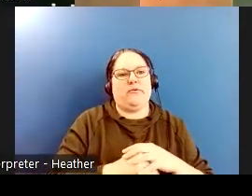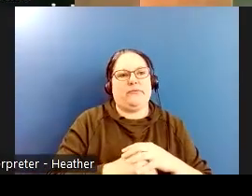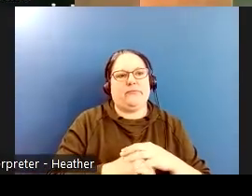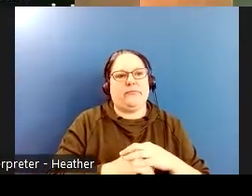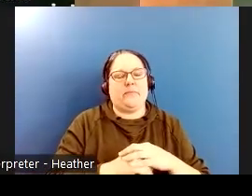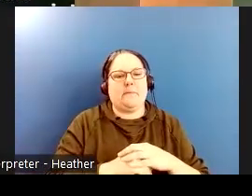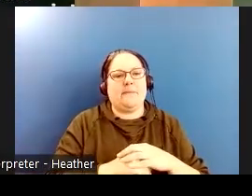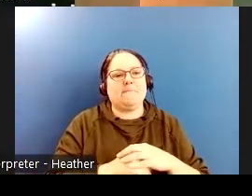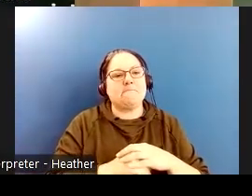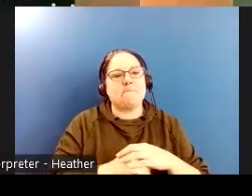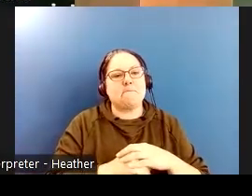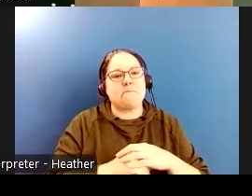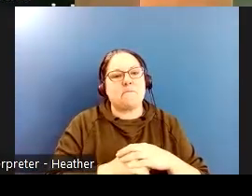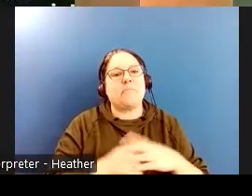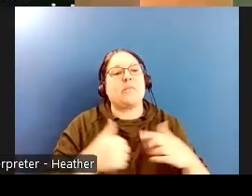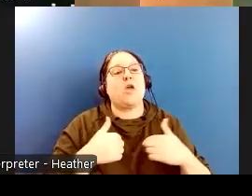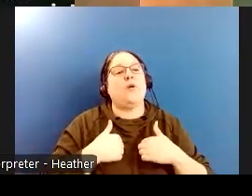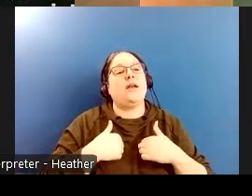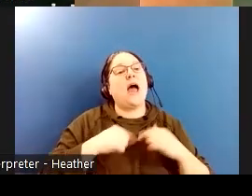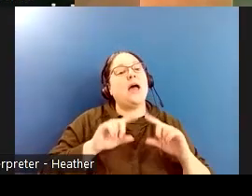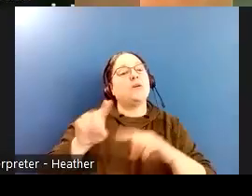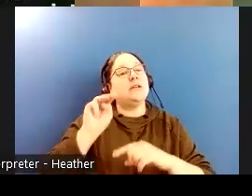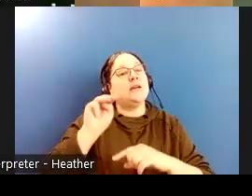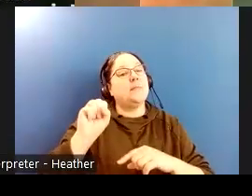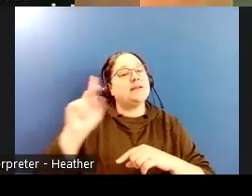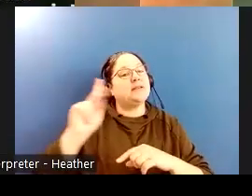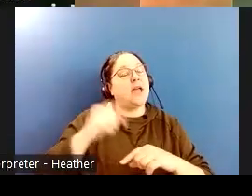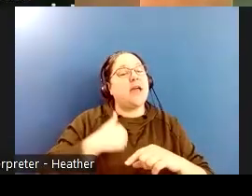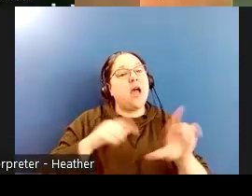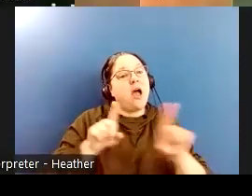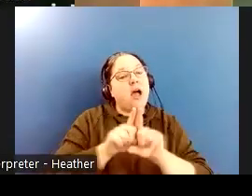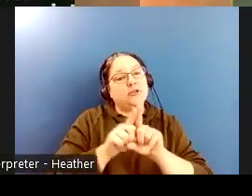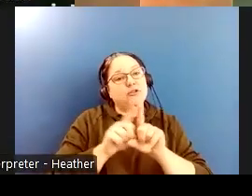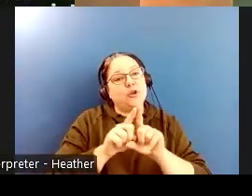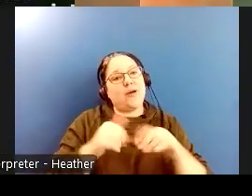I when I was at MSK, I also looked at sort of a very a convenient sample of patients that had